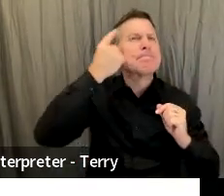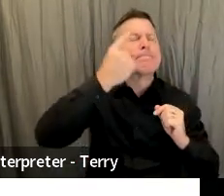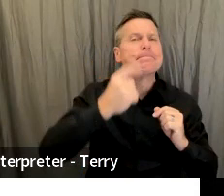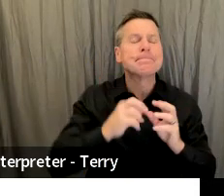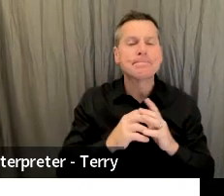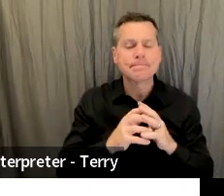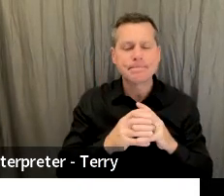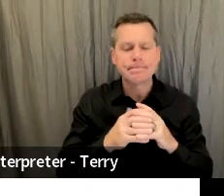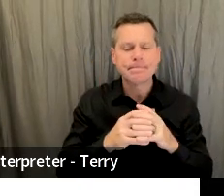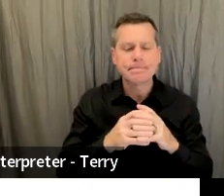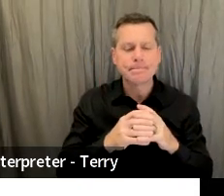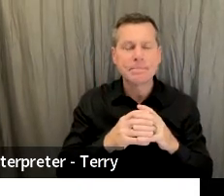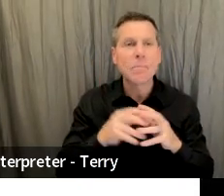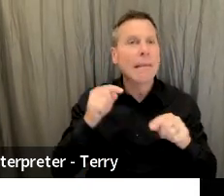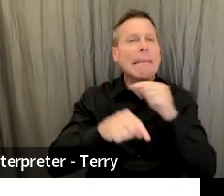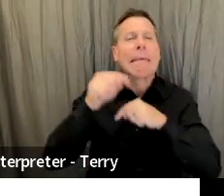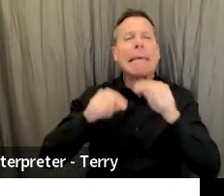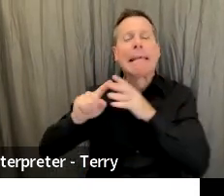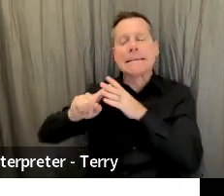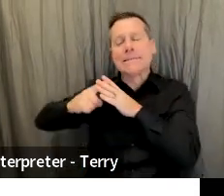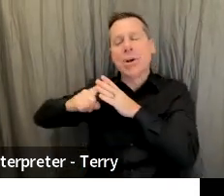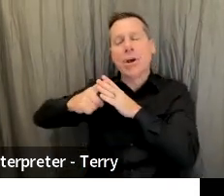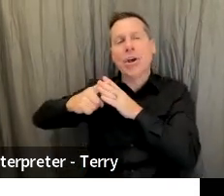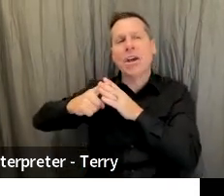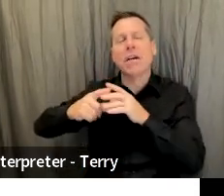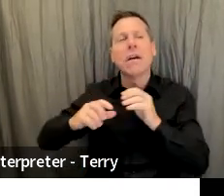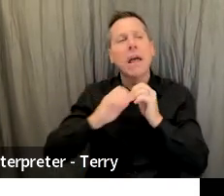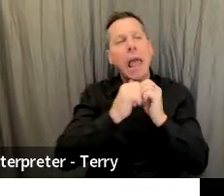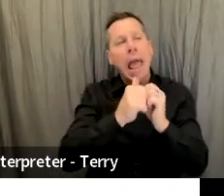going to the very beginning, how do you get an extra course in canvas?